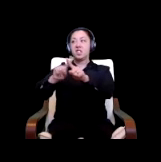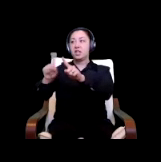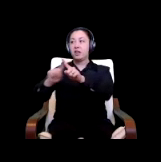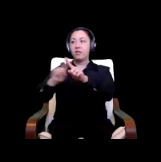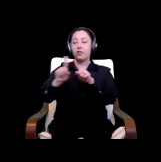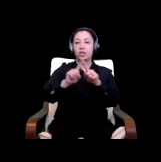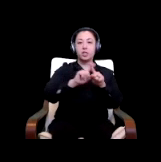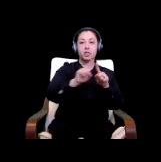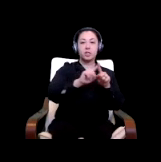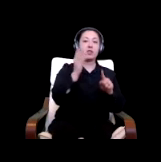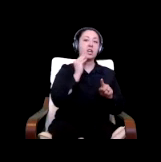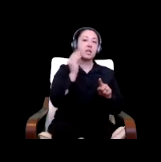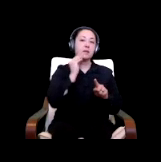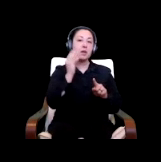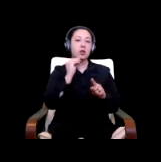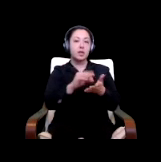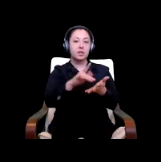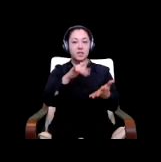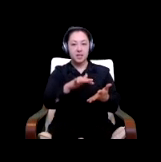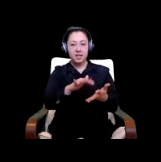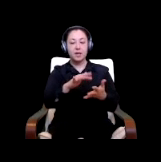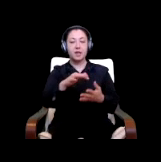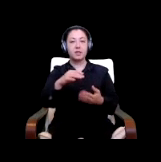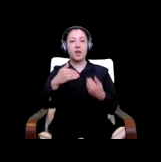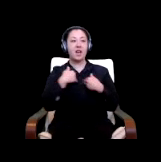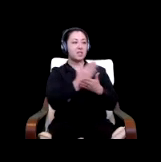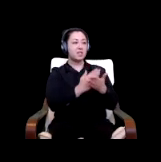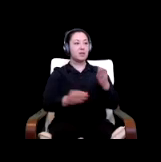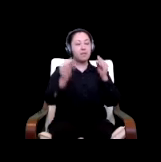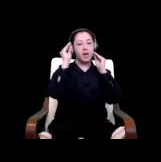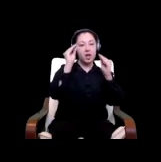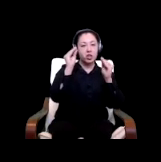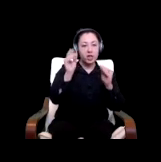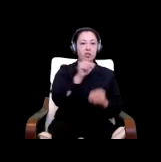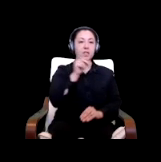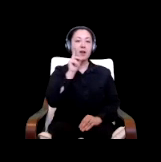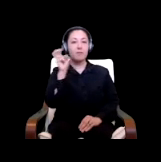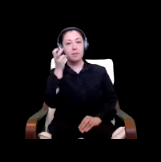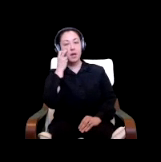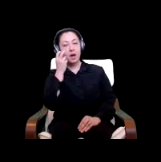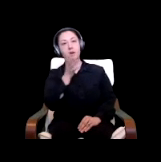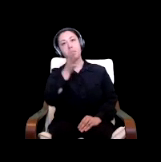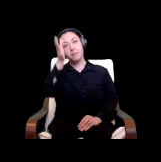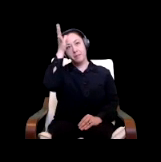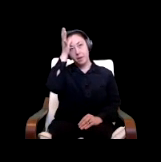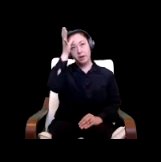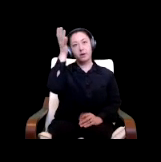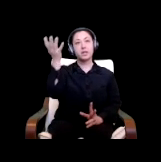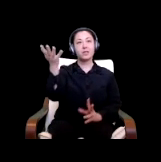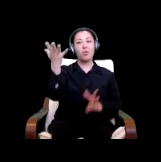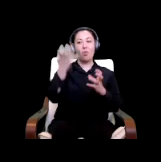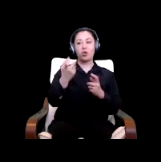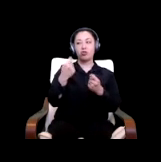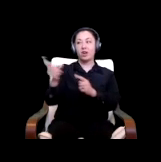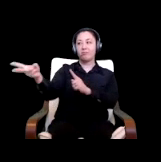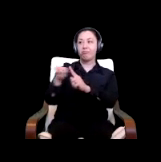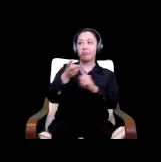projects, educators, psychologists, parents, we were trying to pull from some big groups